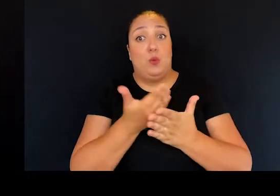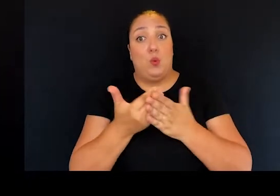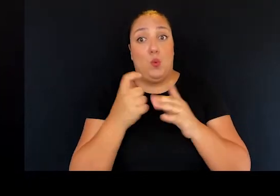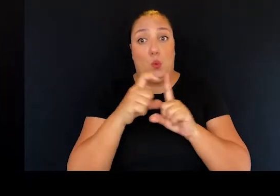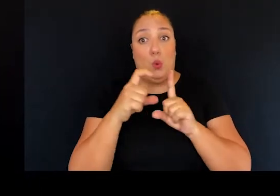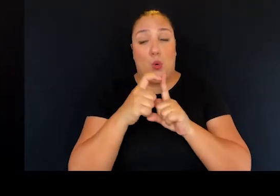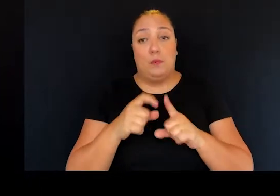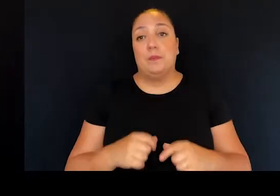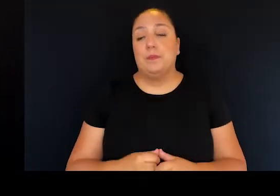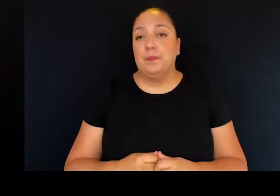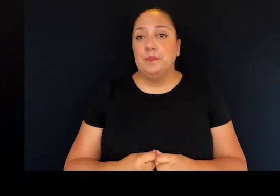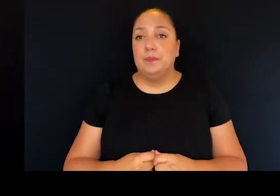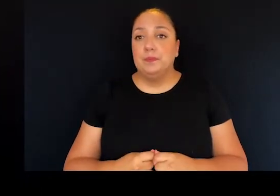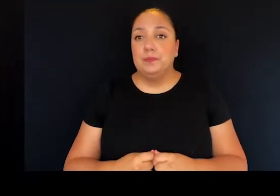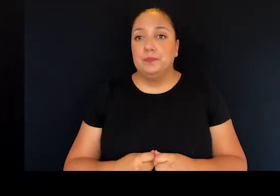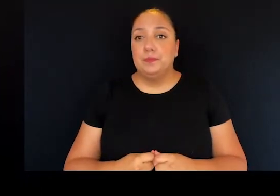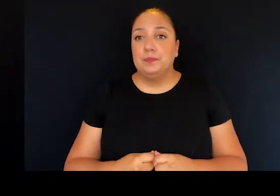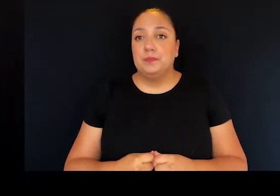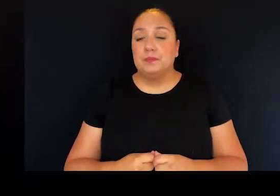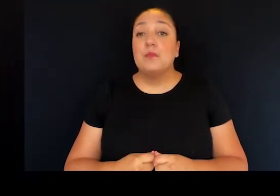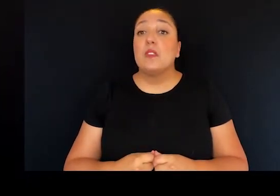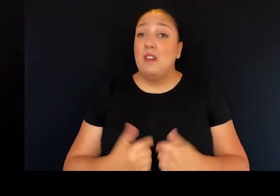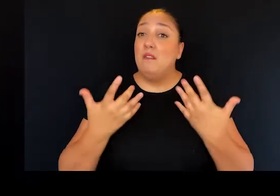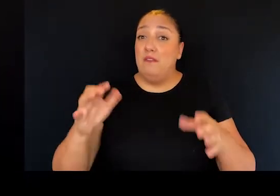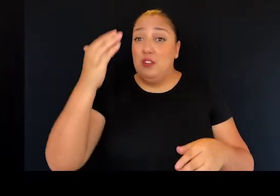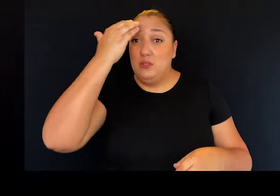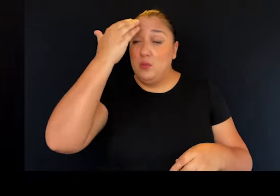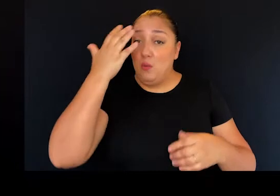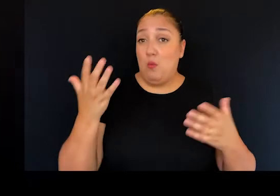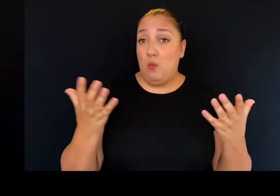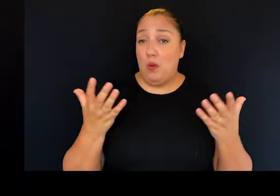So what we do know is that "spaz" is short for ...